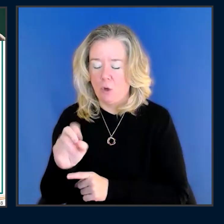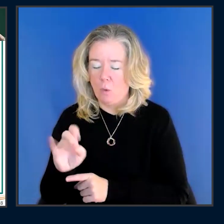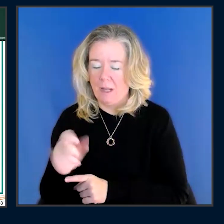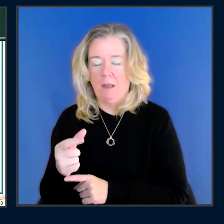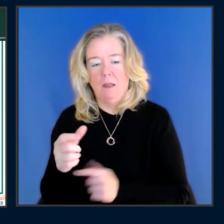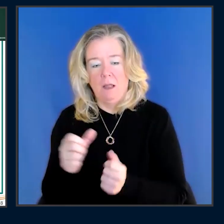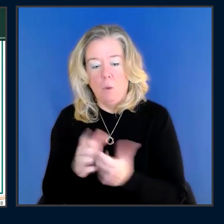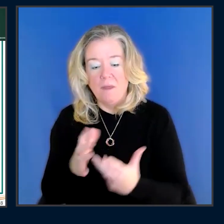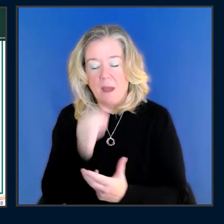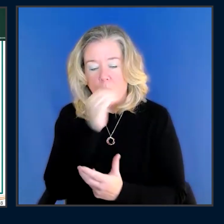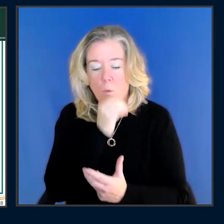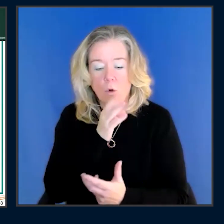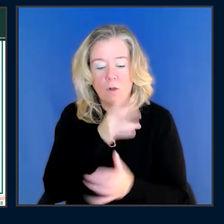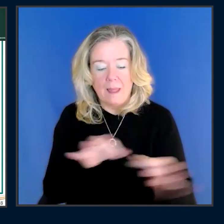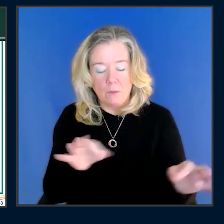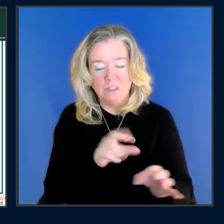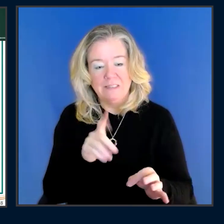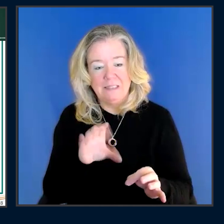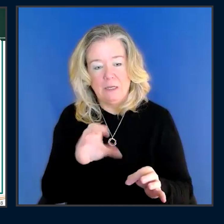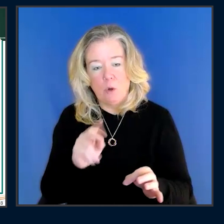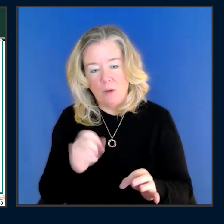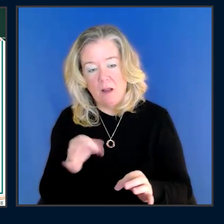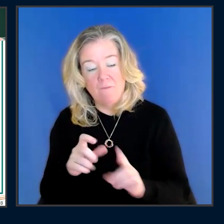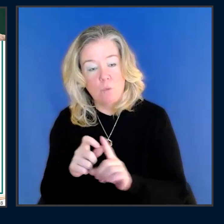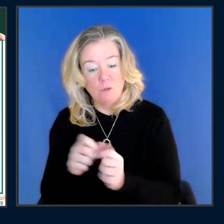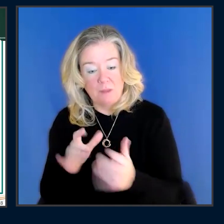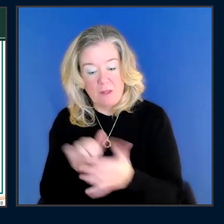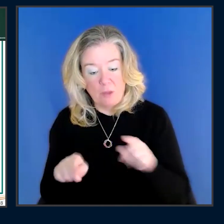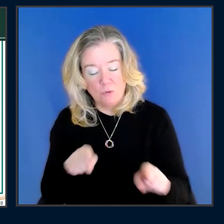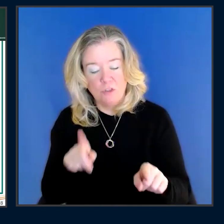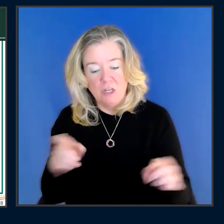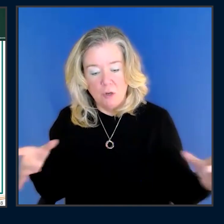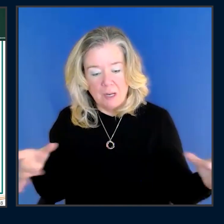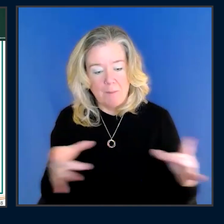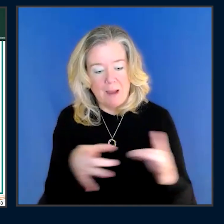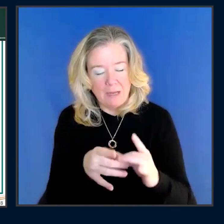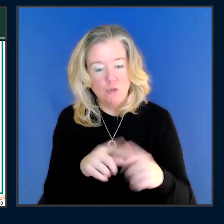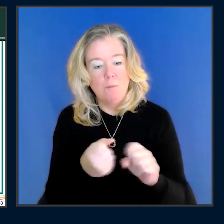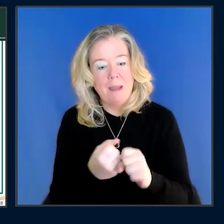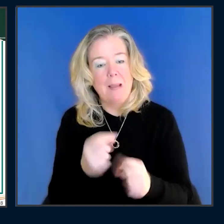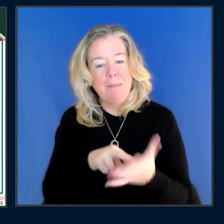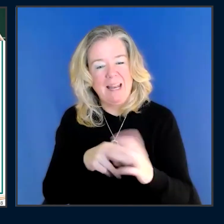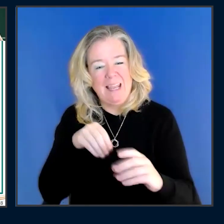Without oral language and decoding of words, you need to combine the two to make meaning in reading.